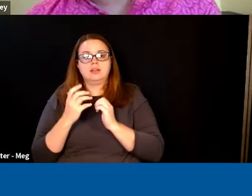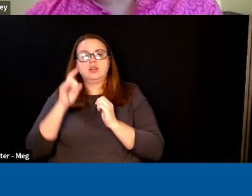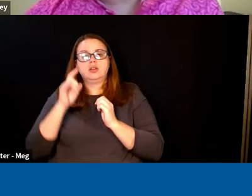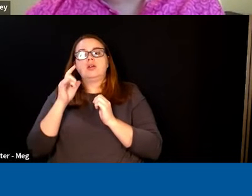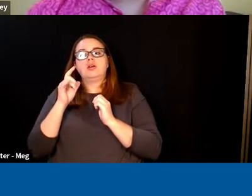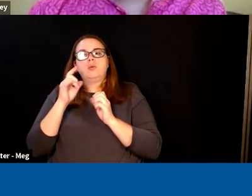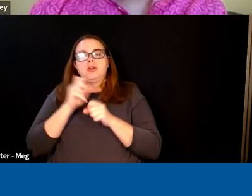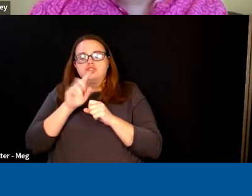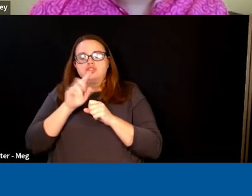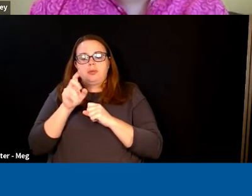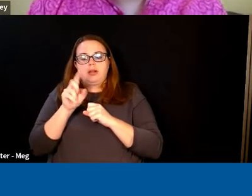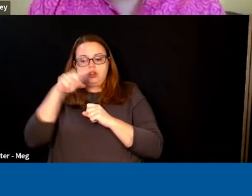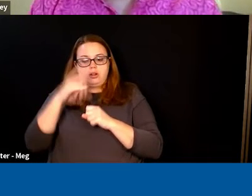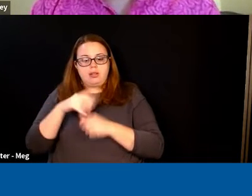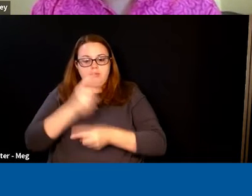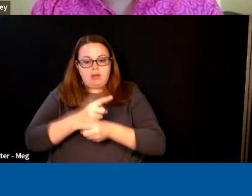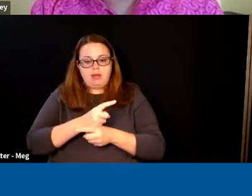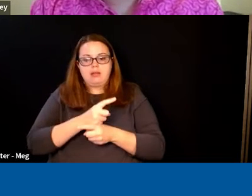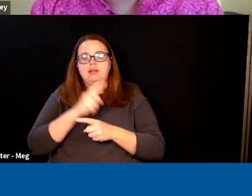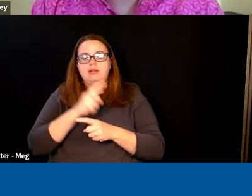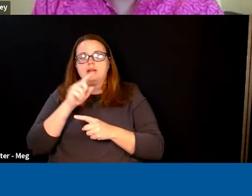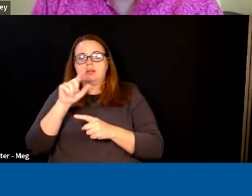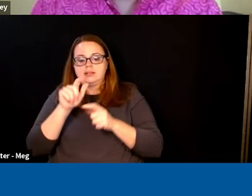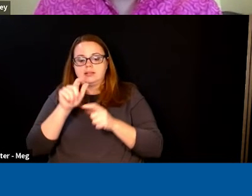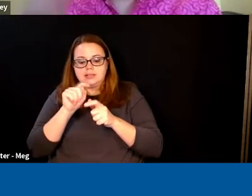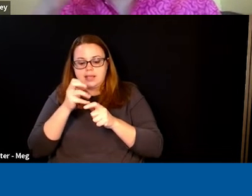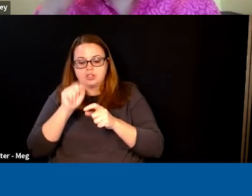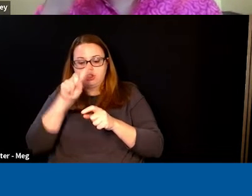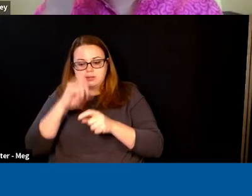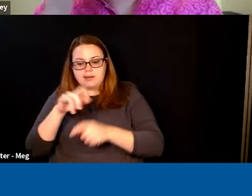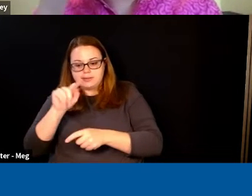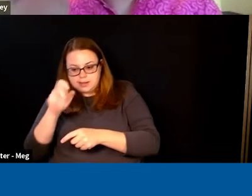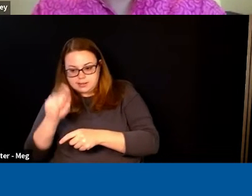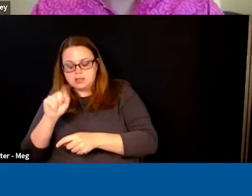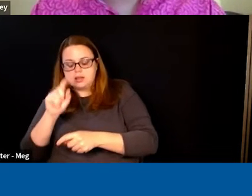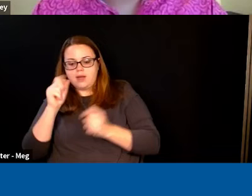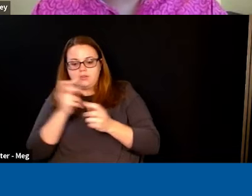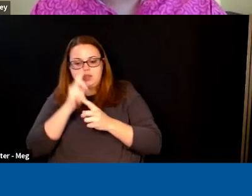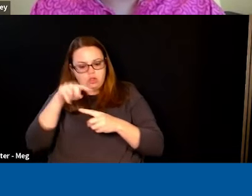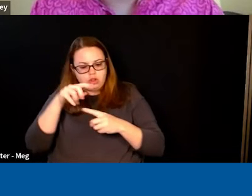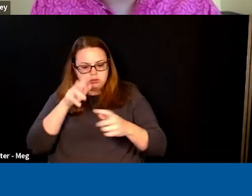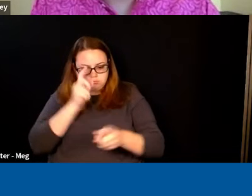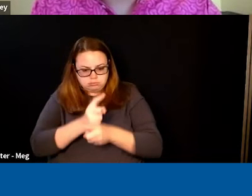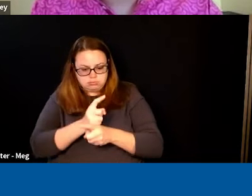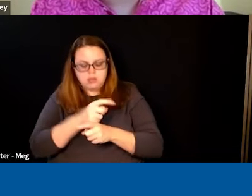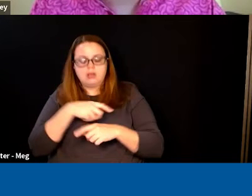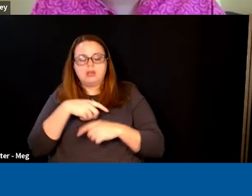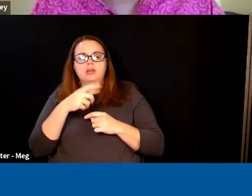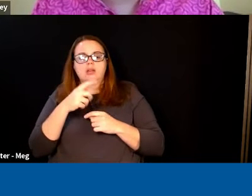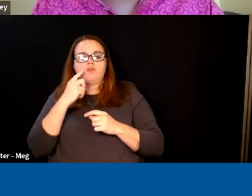look like buttons, your links look like links, your text looks like text, just for that, you know, that wonderful, great external consistency goodness.